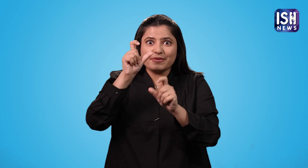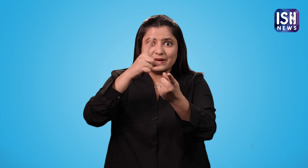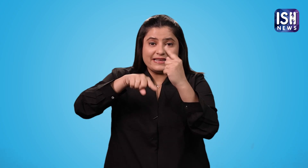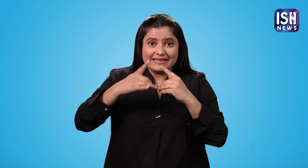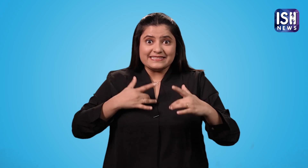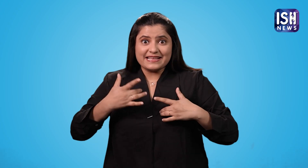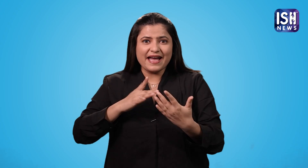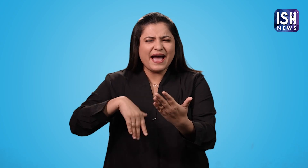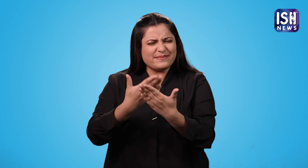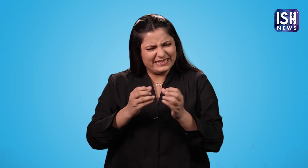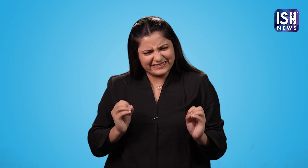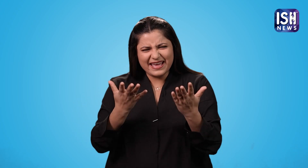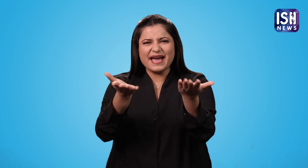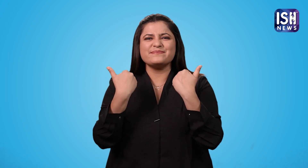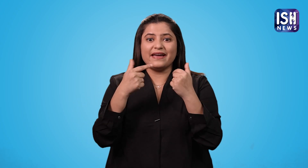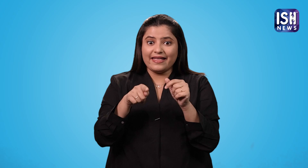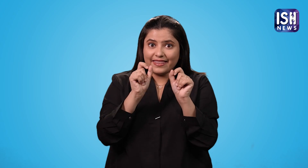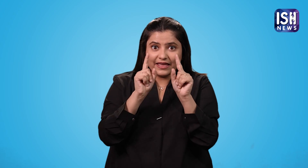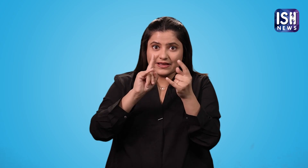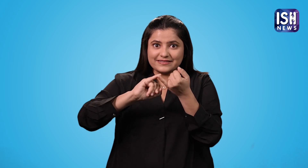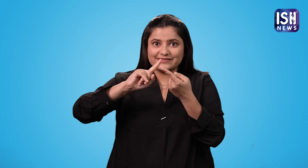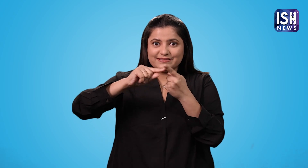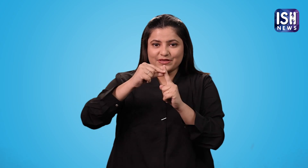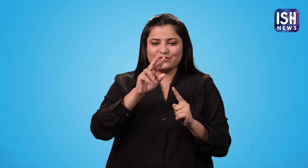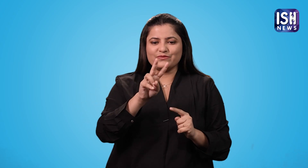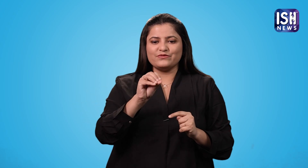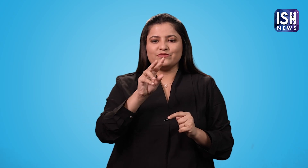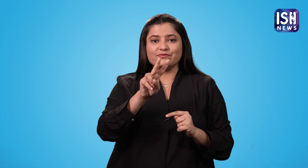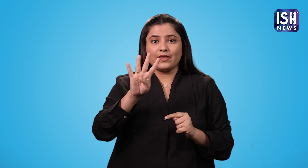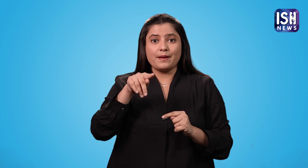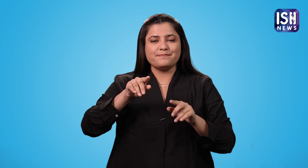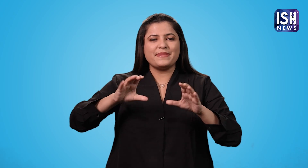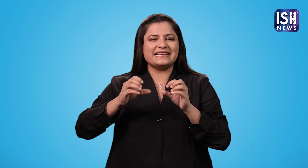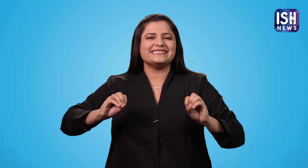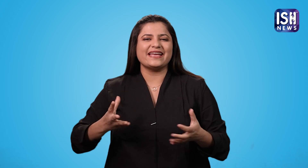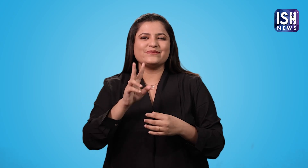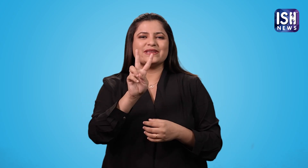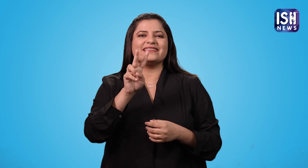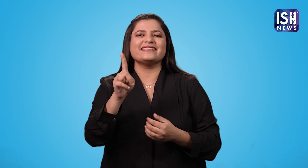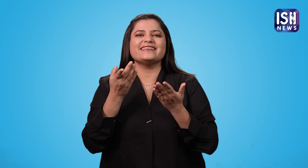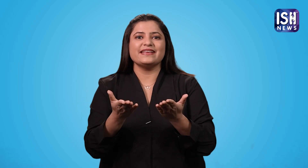If you are interested to learn then start applying! The 21st Batch of ISL Course starts from 11th September 2024.